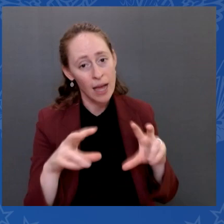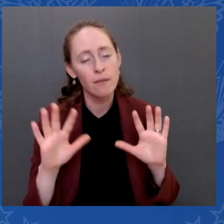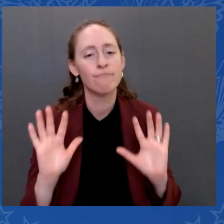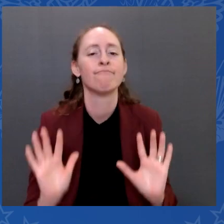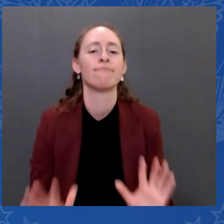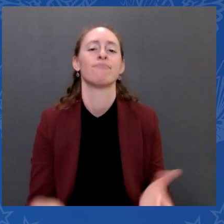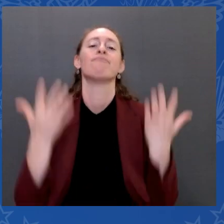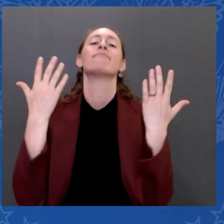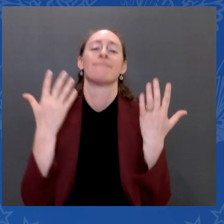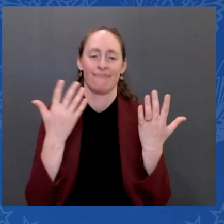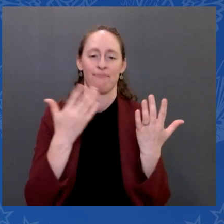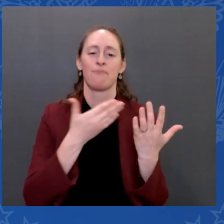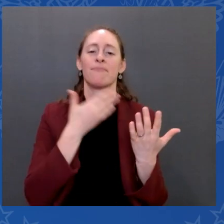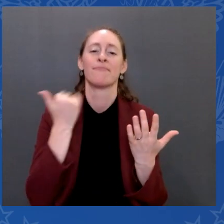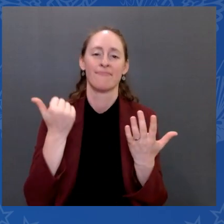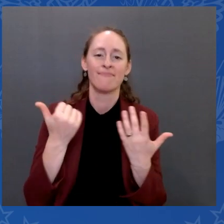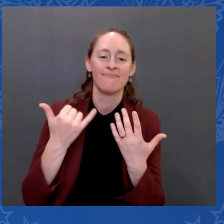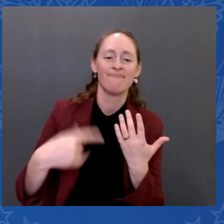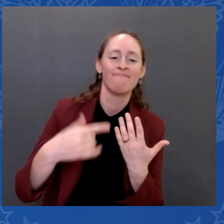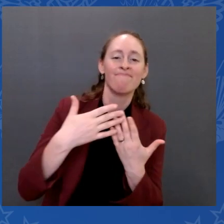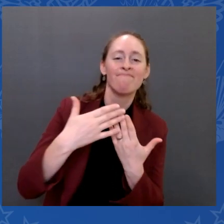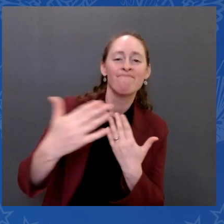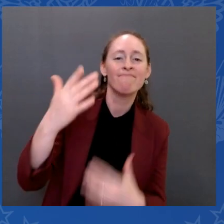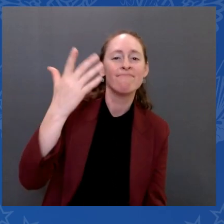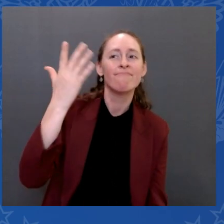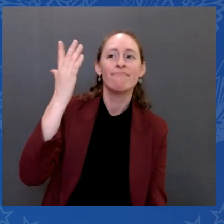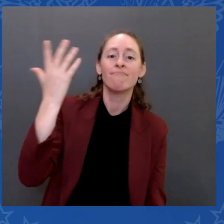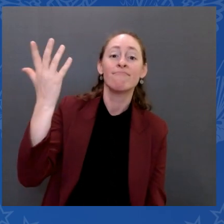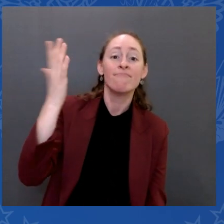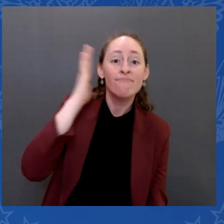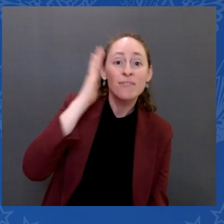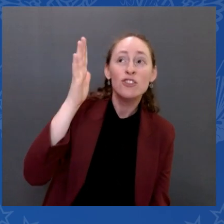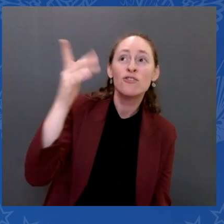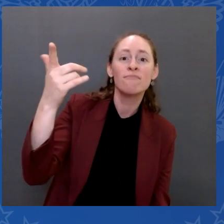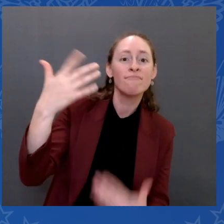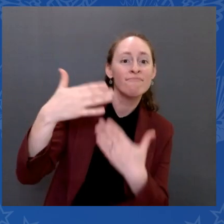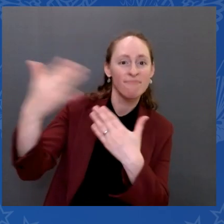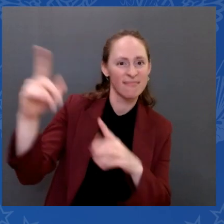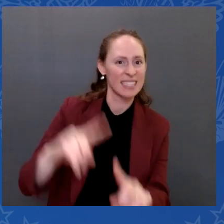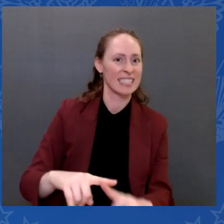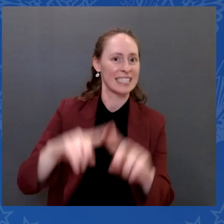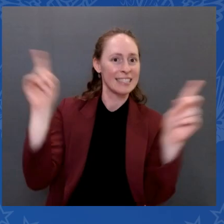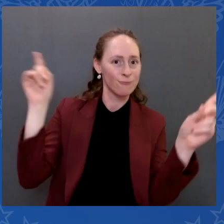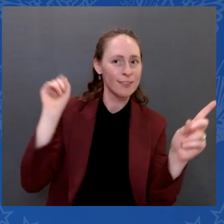And in doing so, it will also help us shape the rules of the road on technology, on these important technologies,